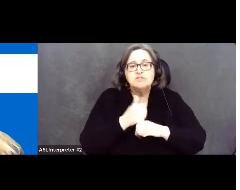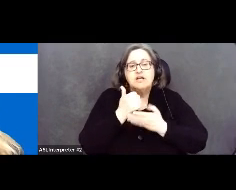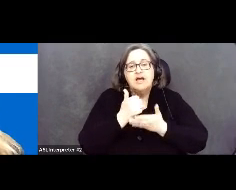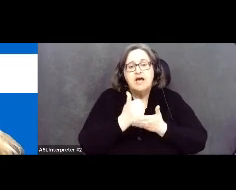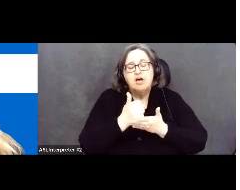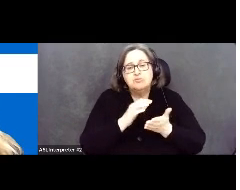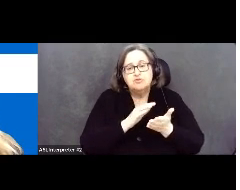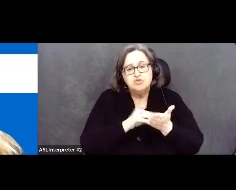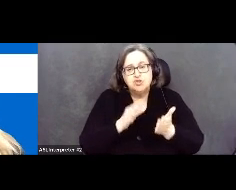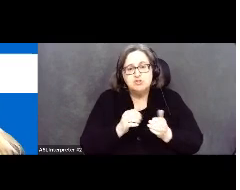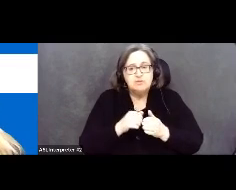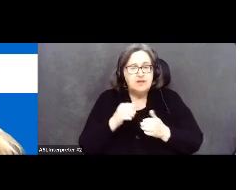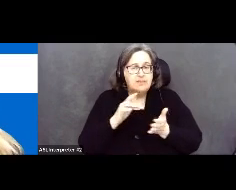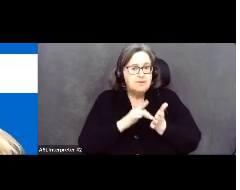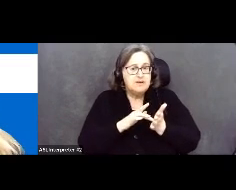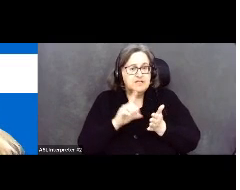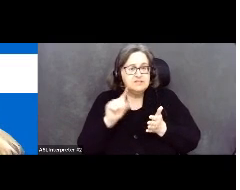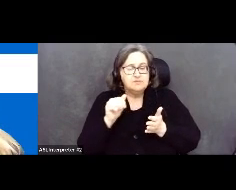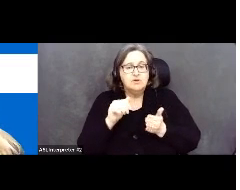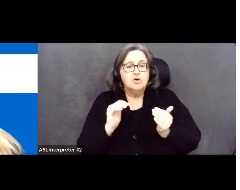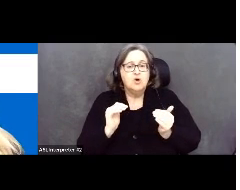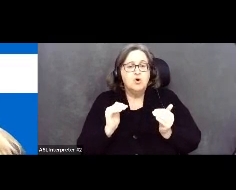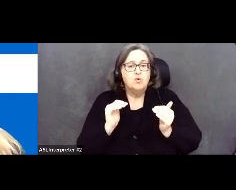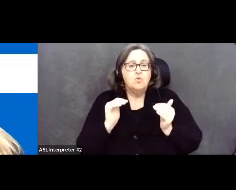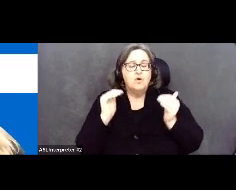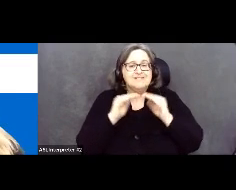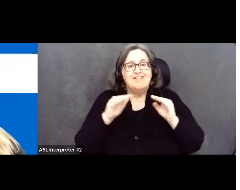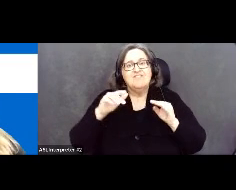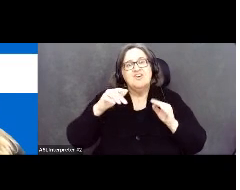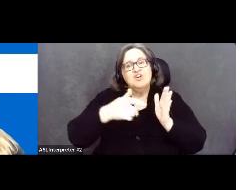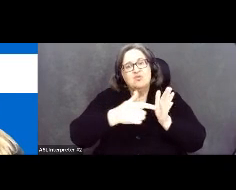medical disabilities who rise to the level of needing more intentional intervention.